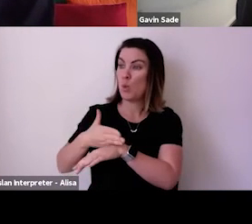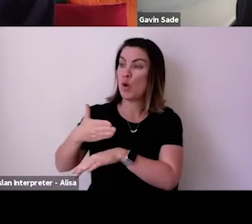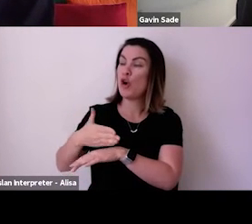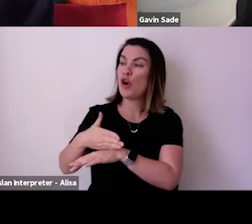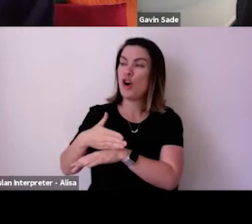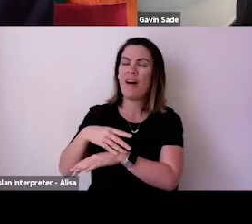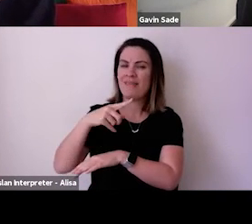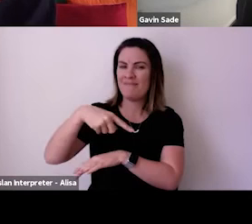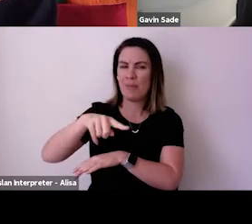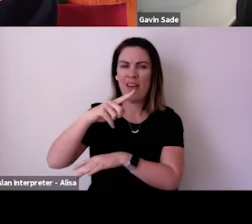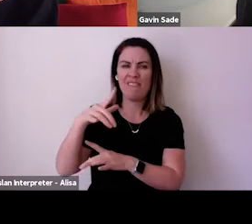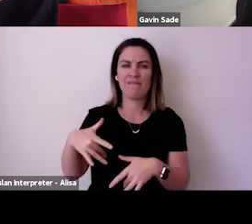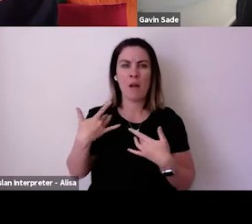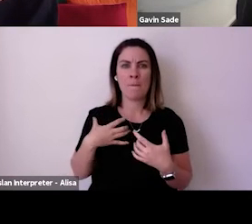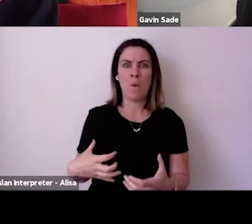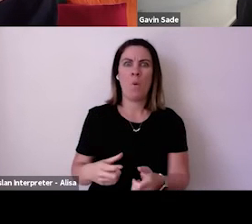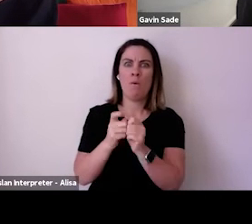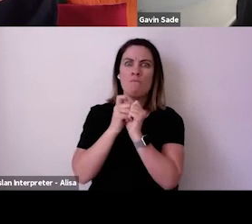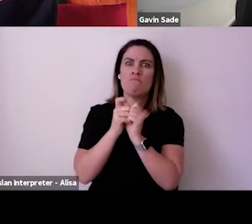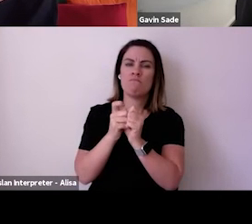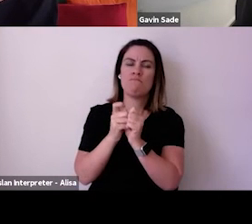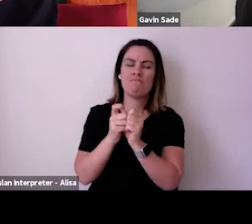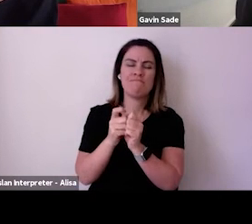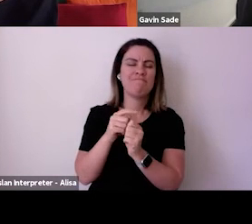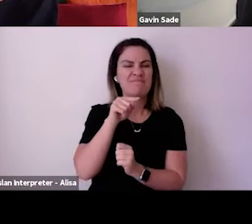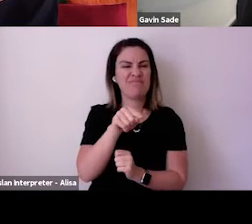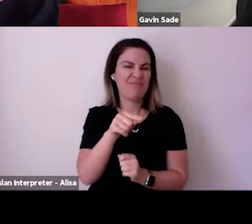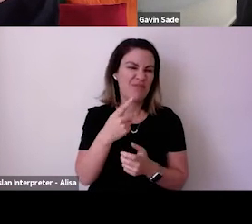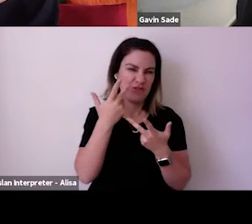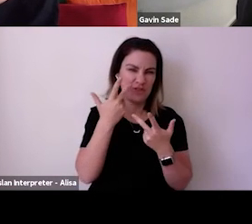And points to the relevance of the program to contemporary industry context.